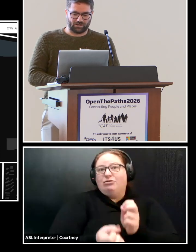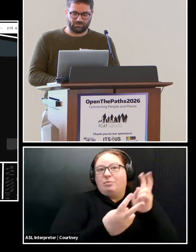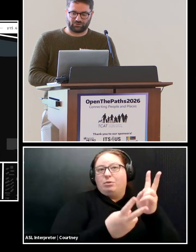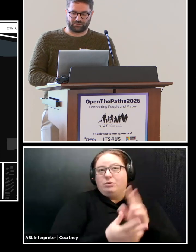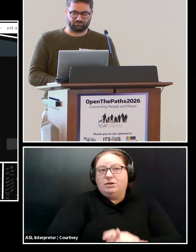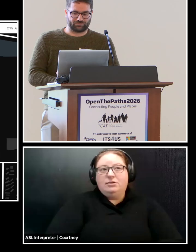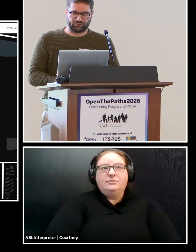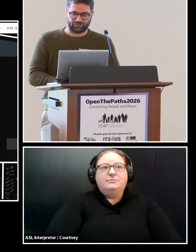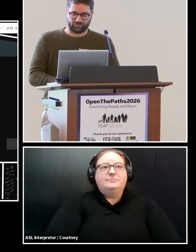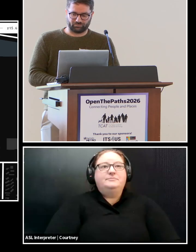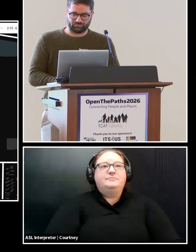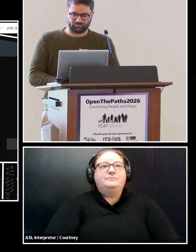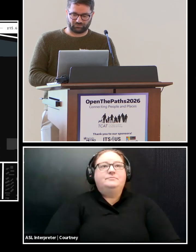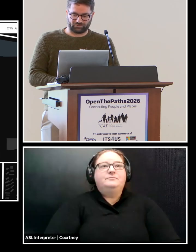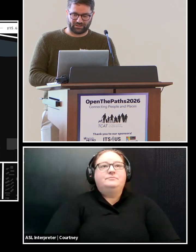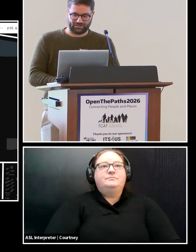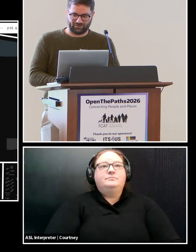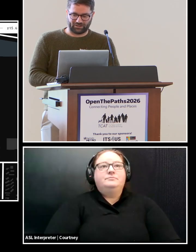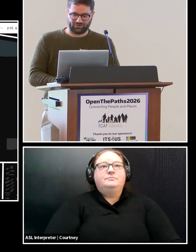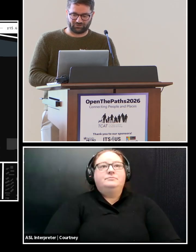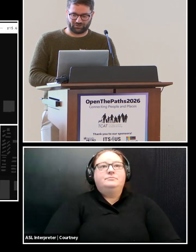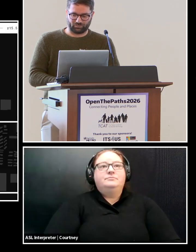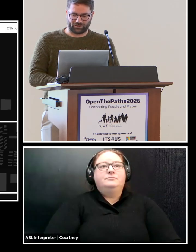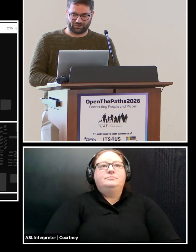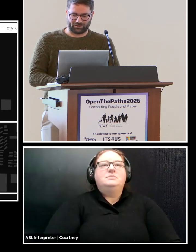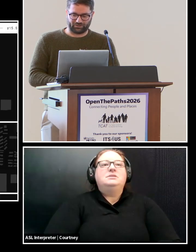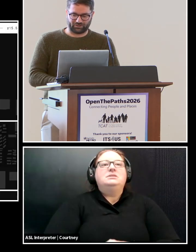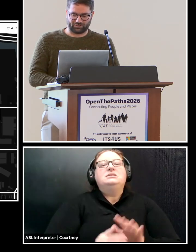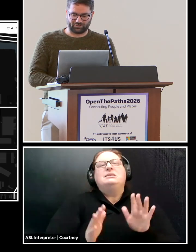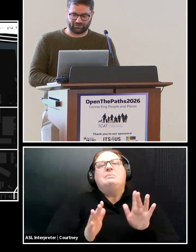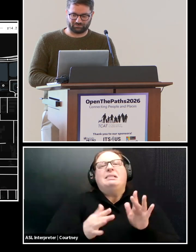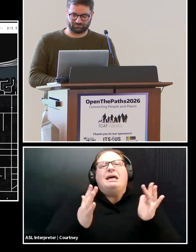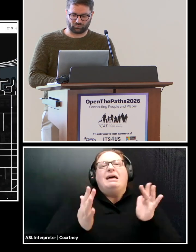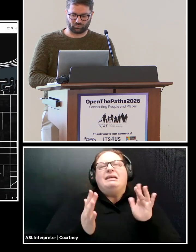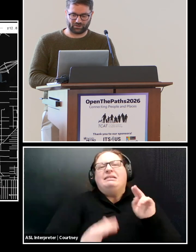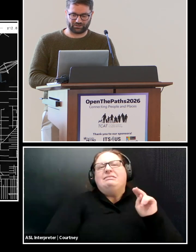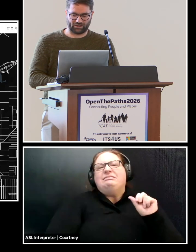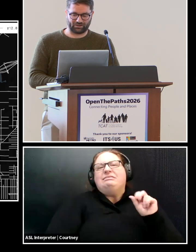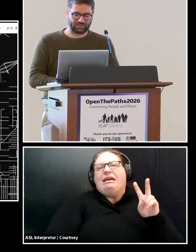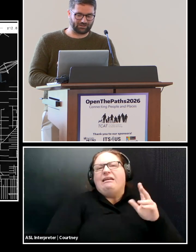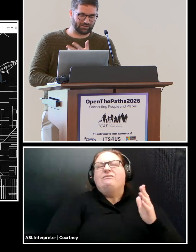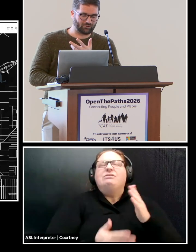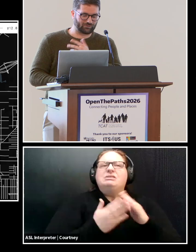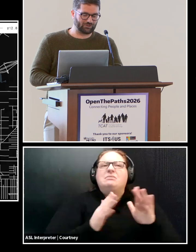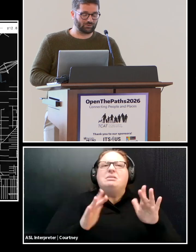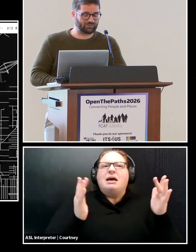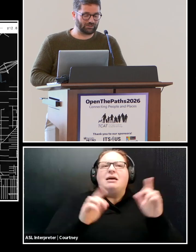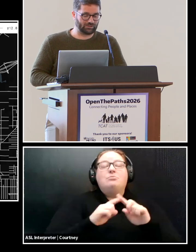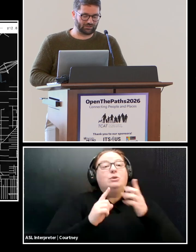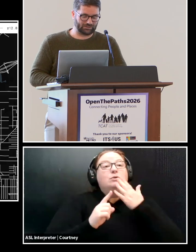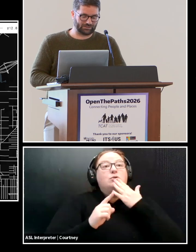um you can do some light navigation, but uh it's a good way to kind of get an overview and see